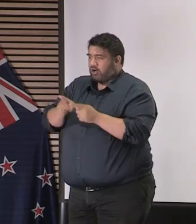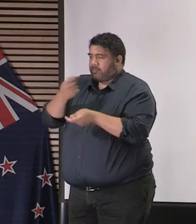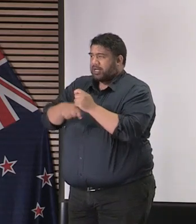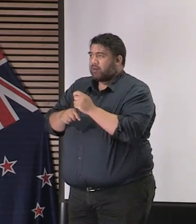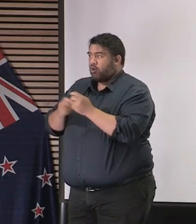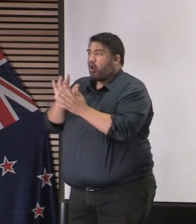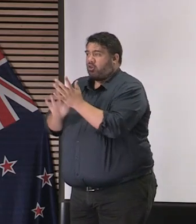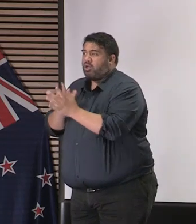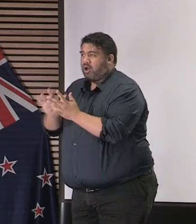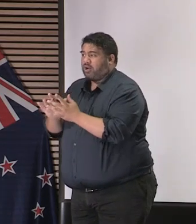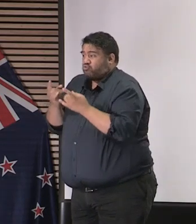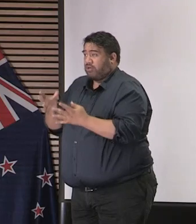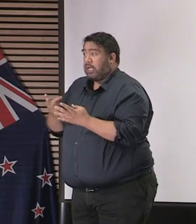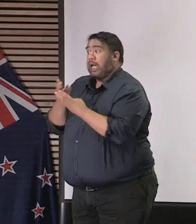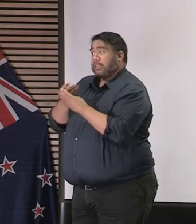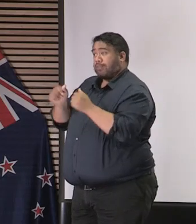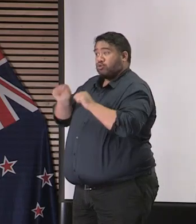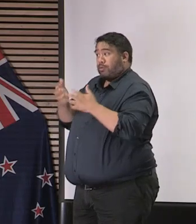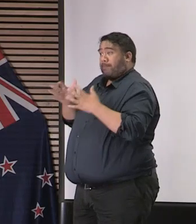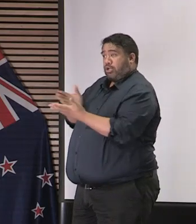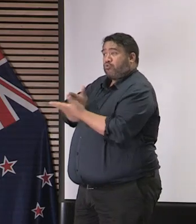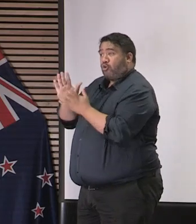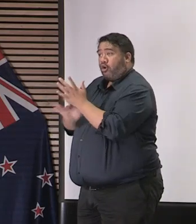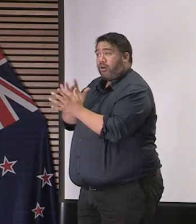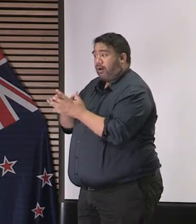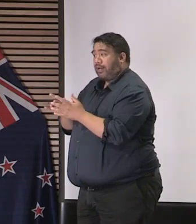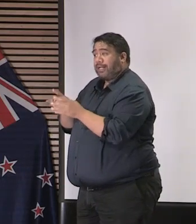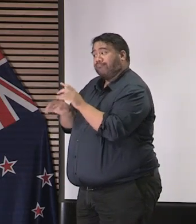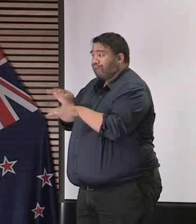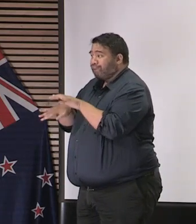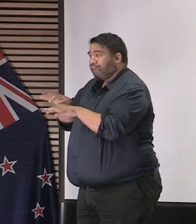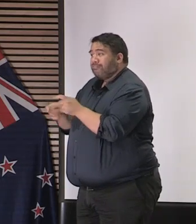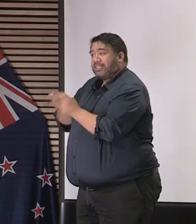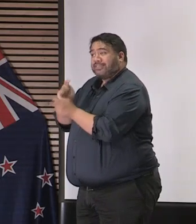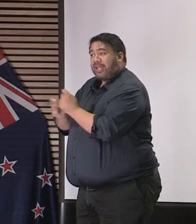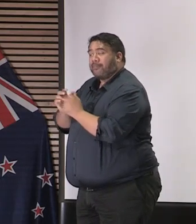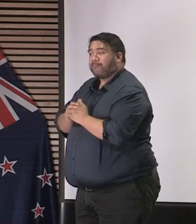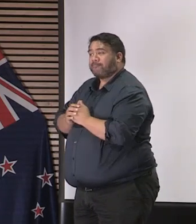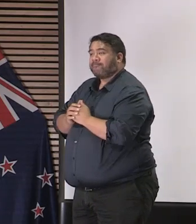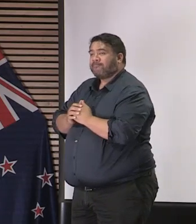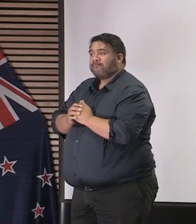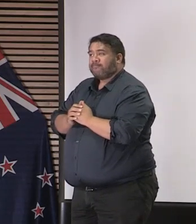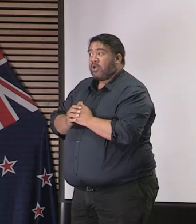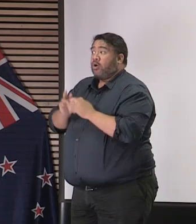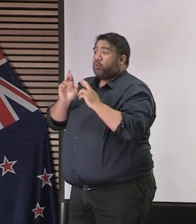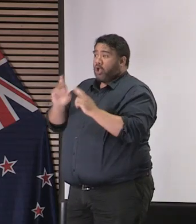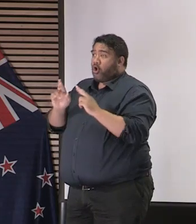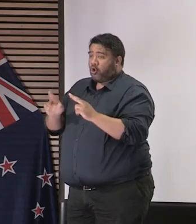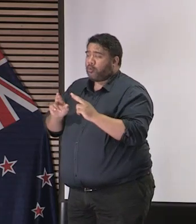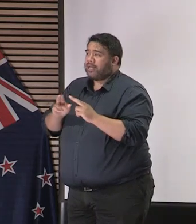online environment anyway. Over the last few years students have been - an increasing number of students have been sitting their exams